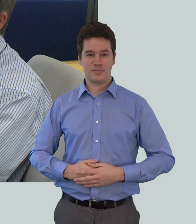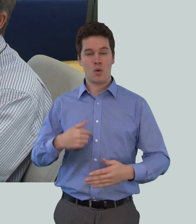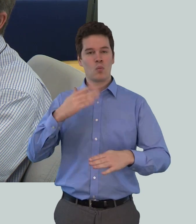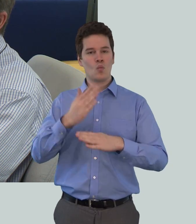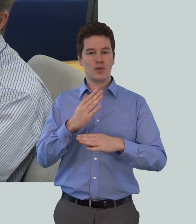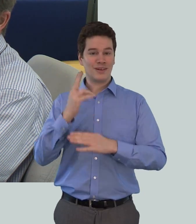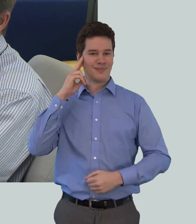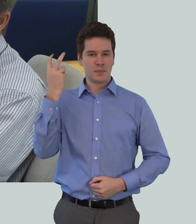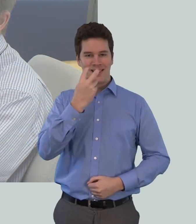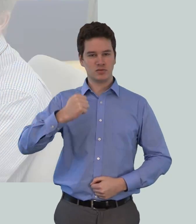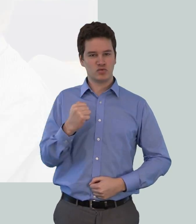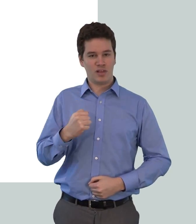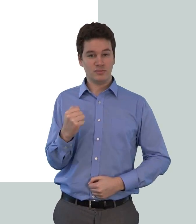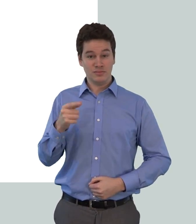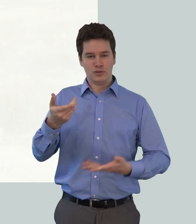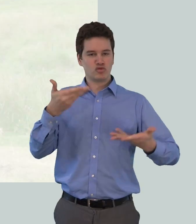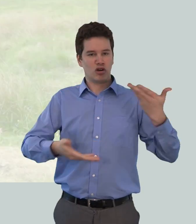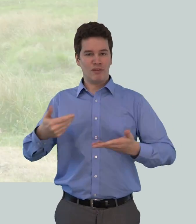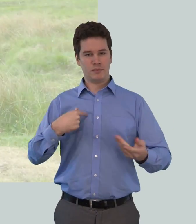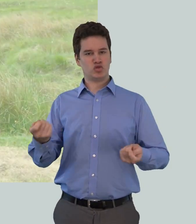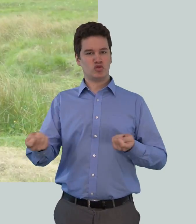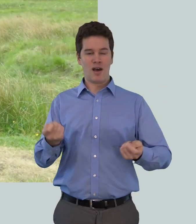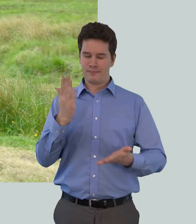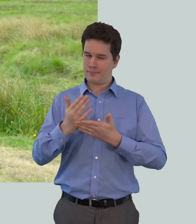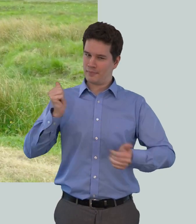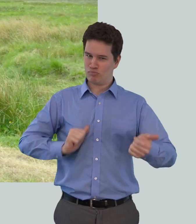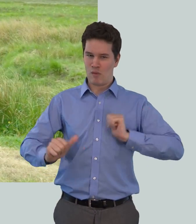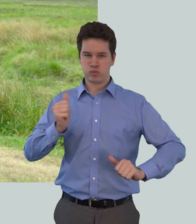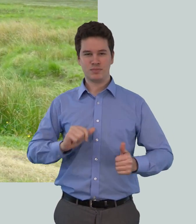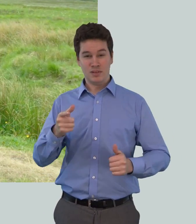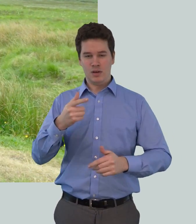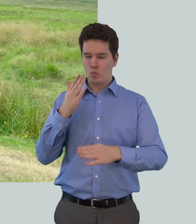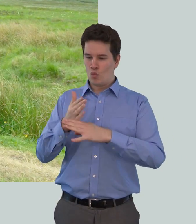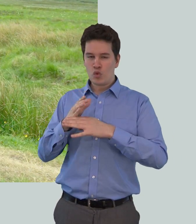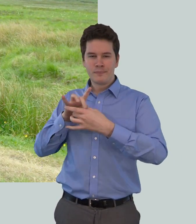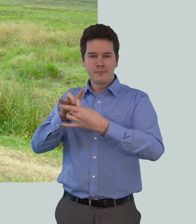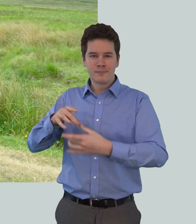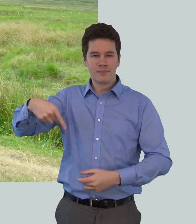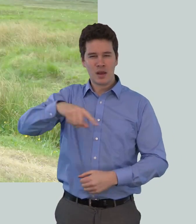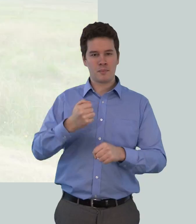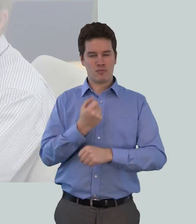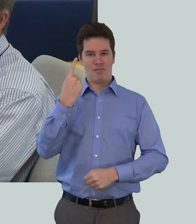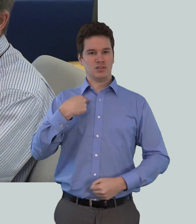I work with Deafblind Scotland which is a charity that I am chairman of and very proud of. It was actually working with them